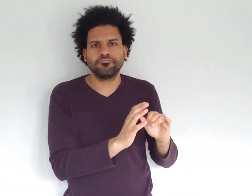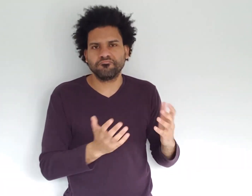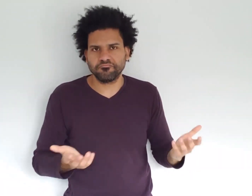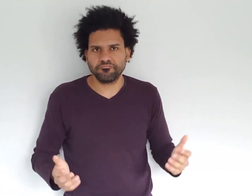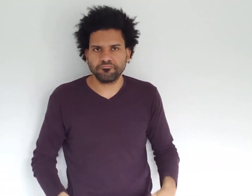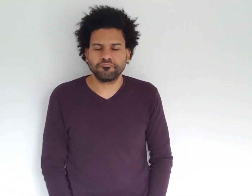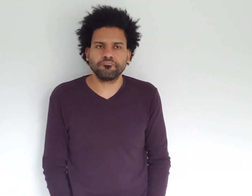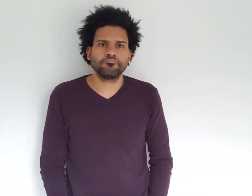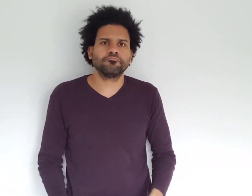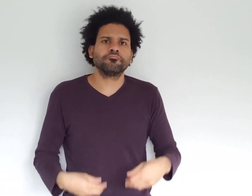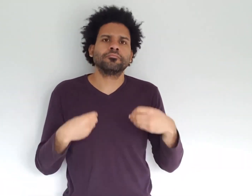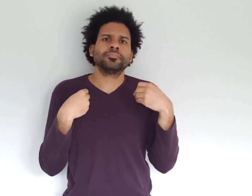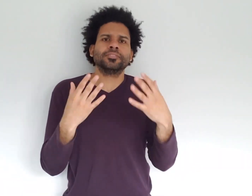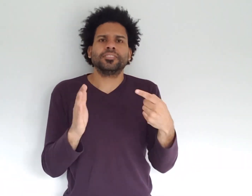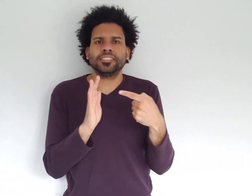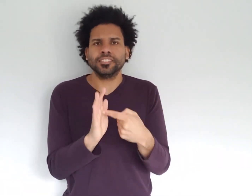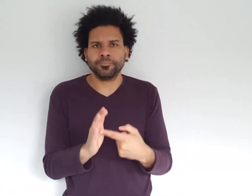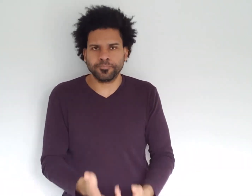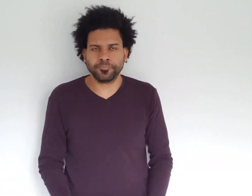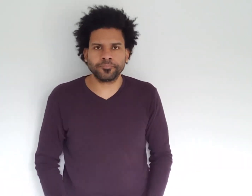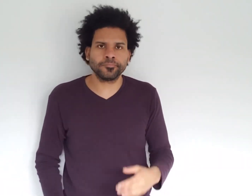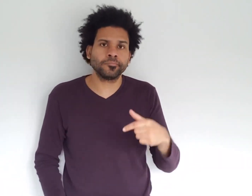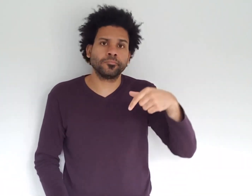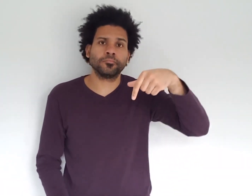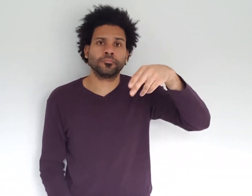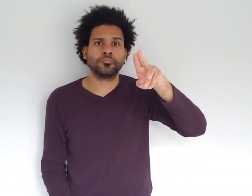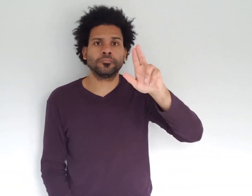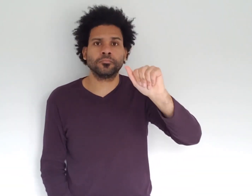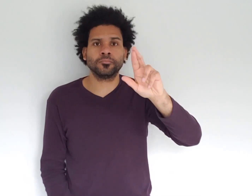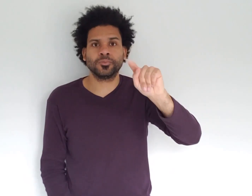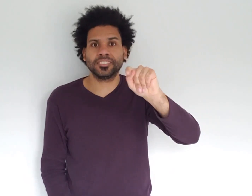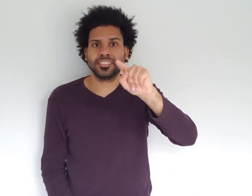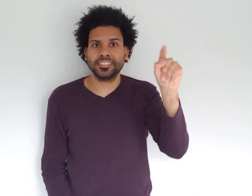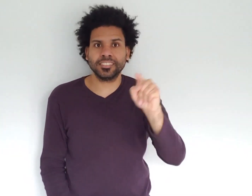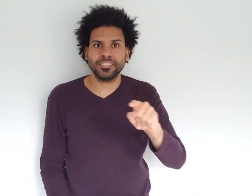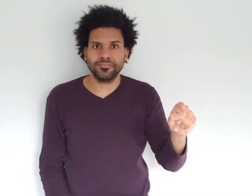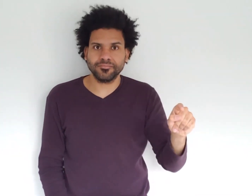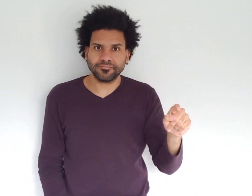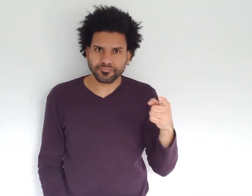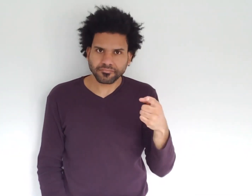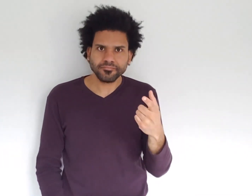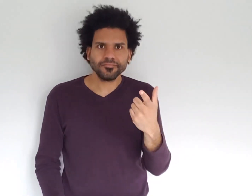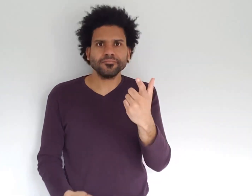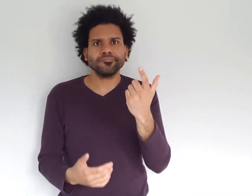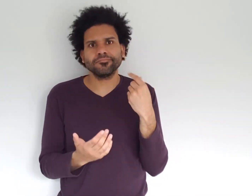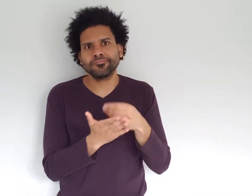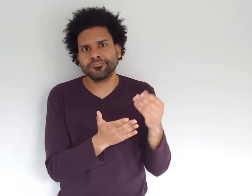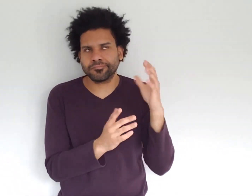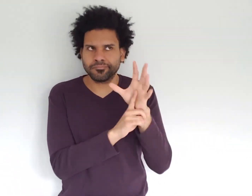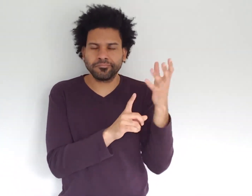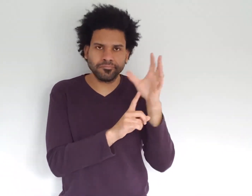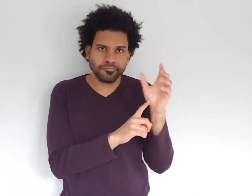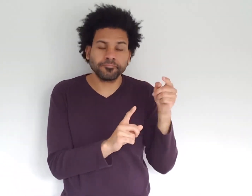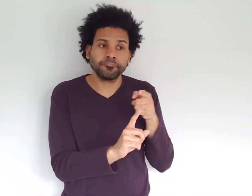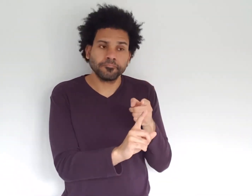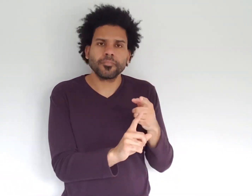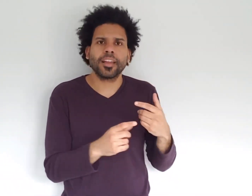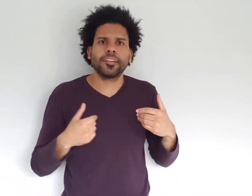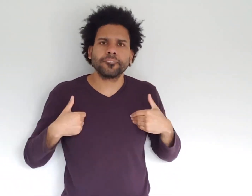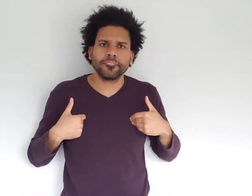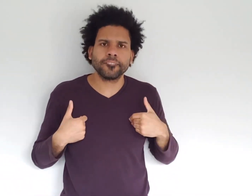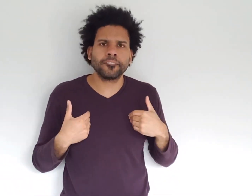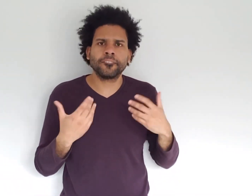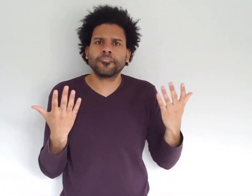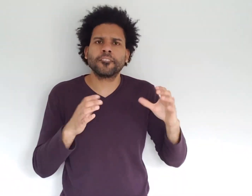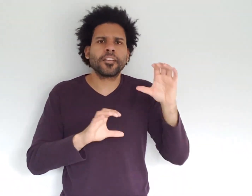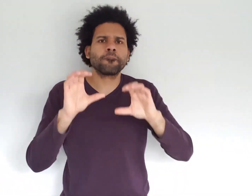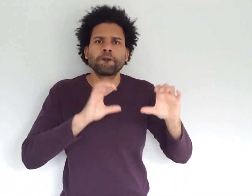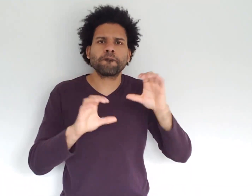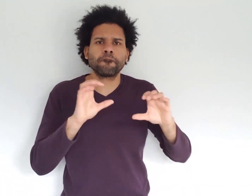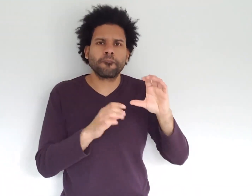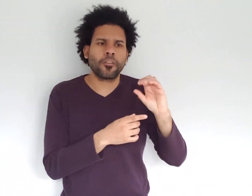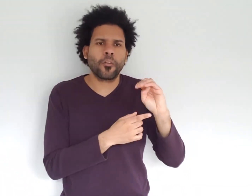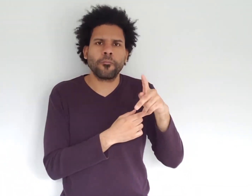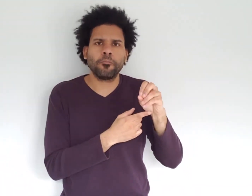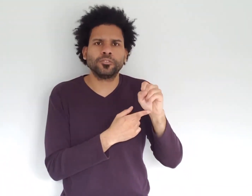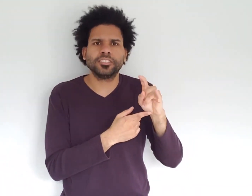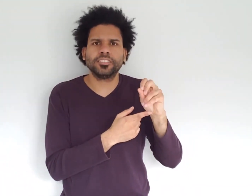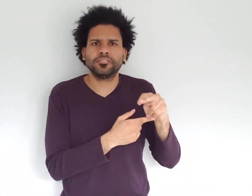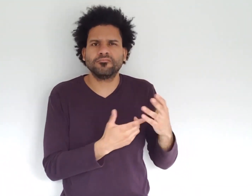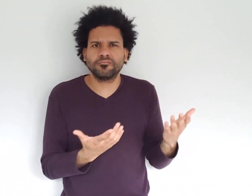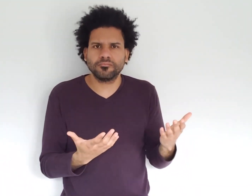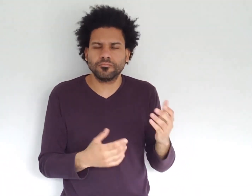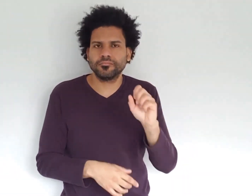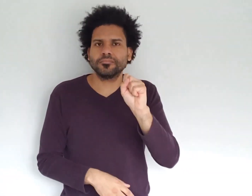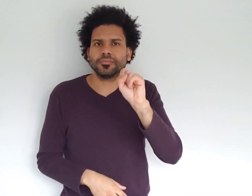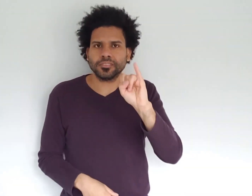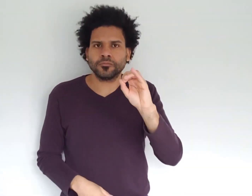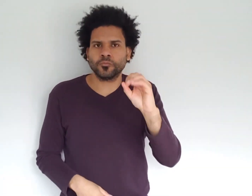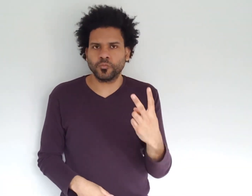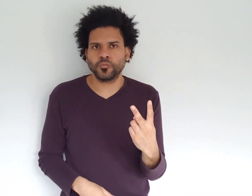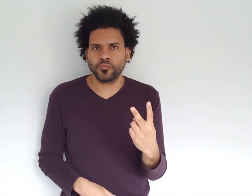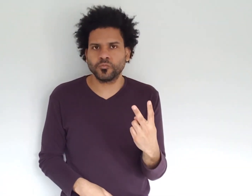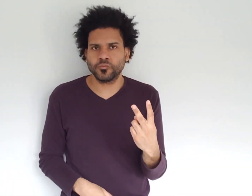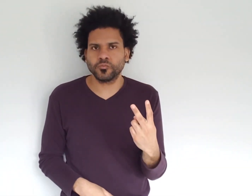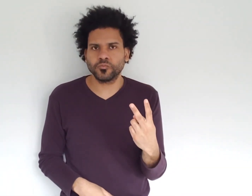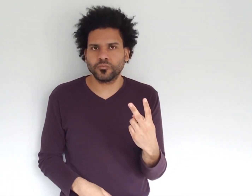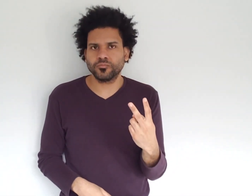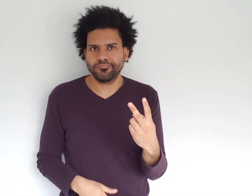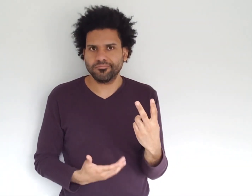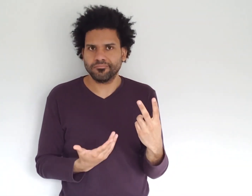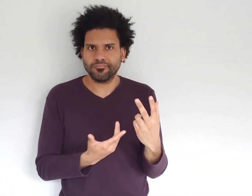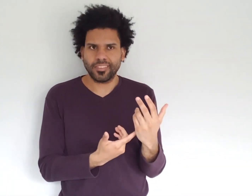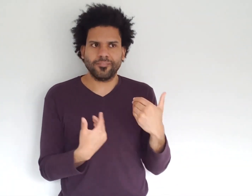For instance, quartz is the most popular in the store. The chemical composition of the quartz is SiO2 (silicon dioxide).